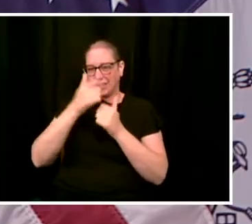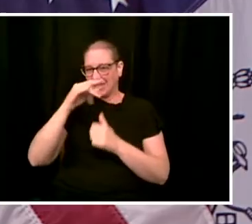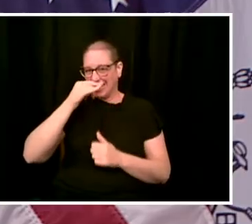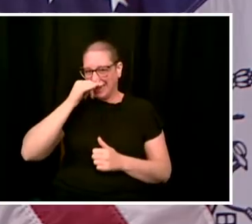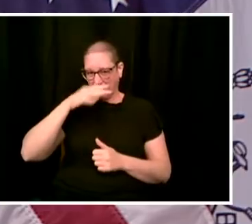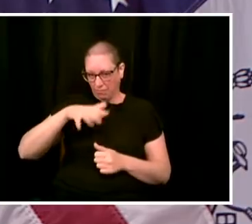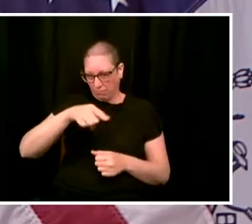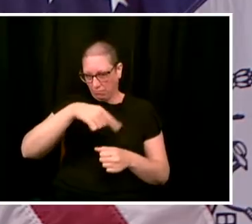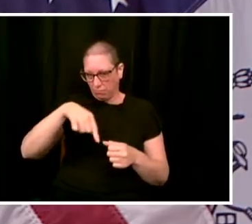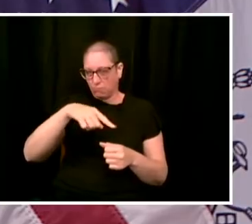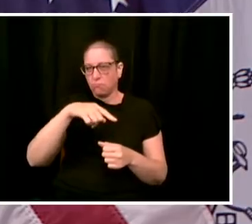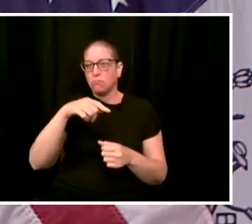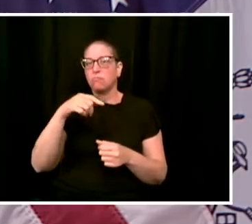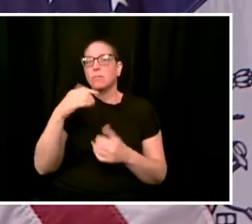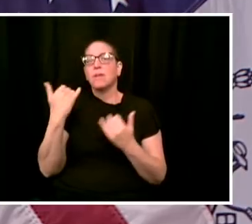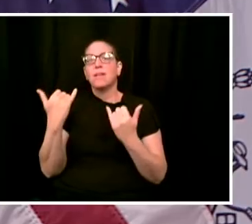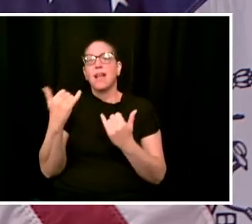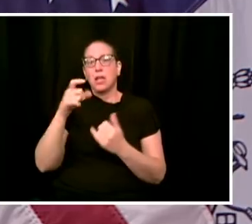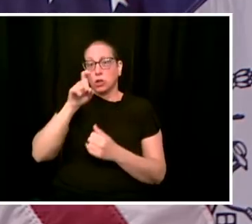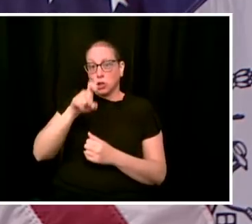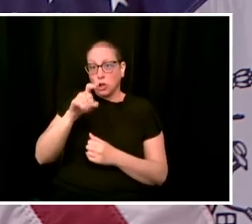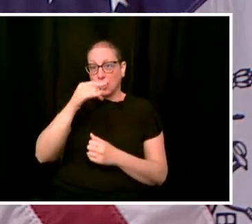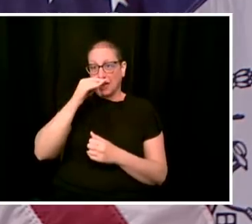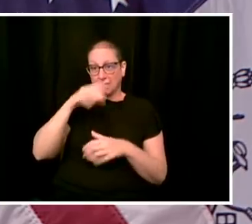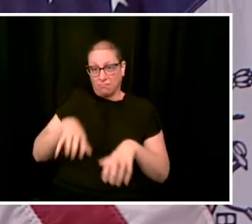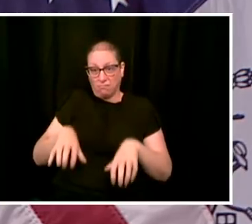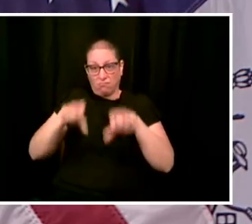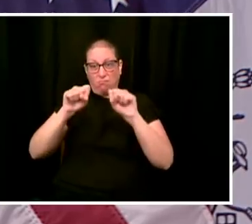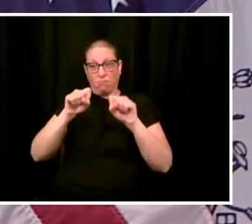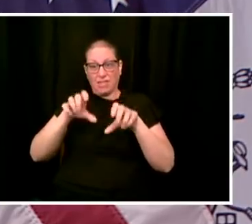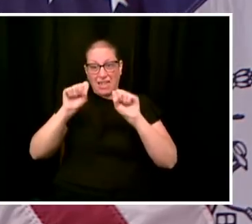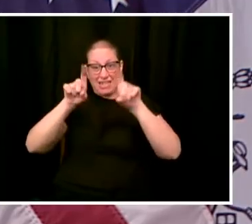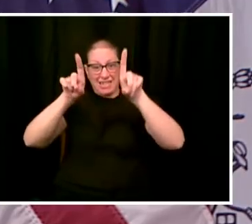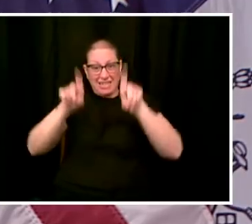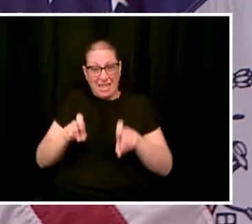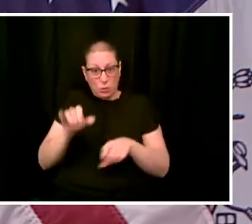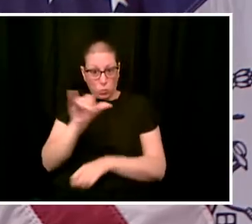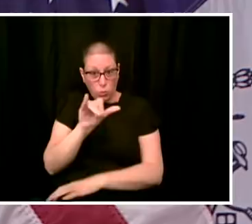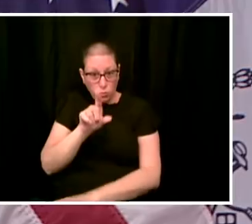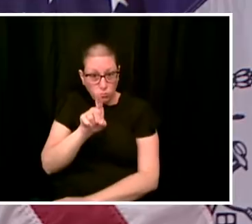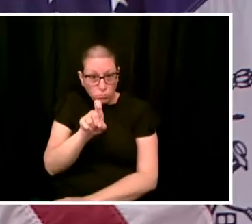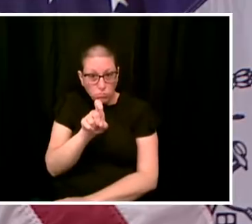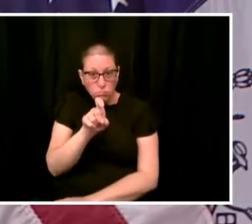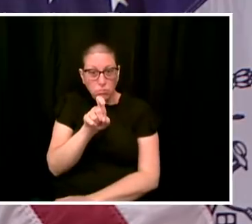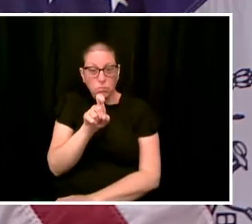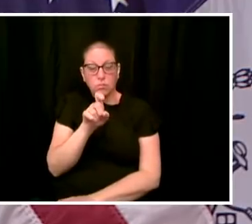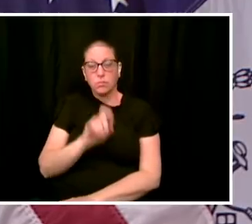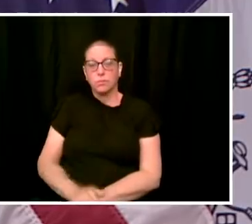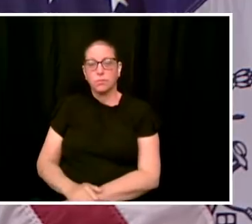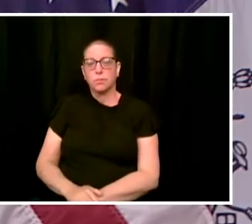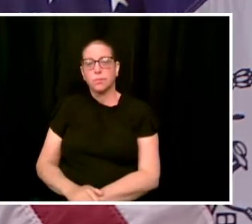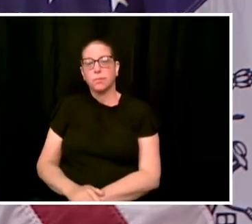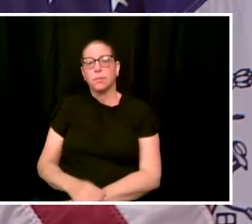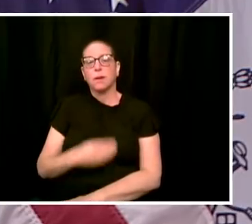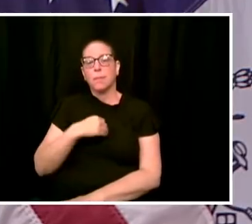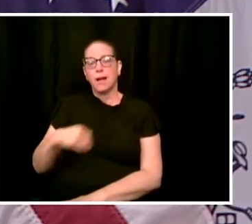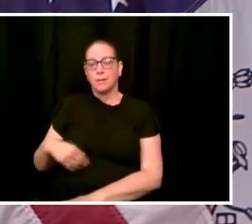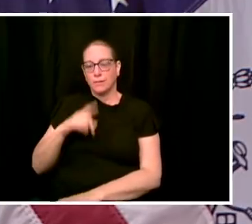MADE TO TESTING AND MUSE TEST O CHIR TO GAUGE OVERALL EXPOSURE? DO CHILDREN START TO BE NECESSARY